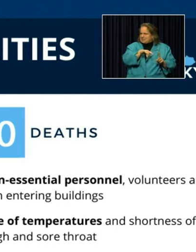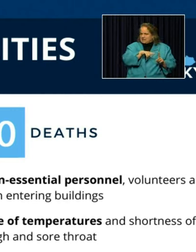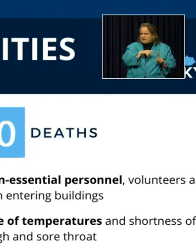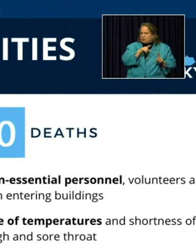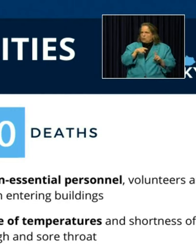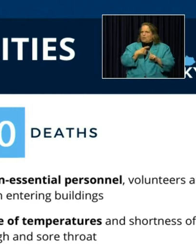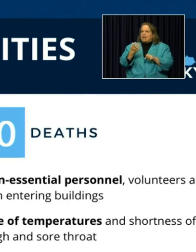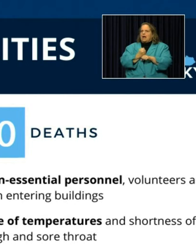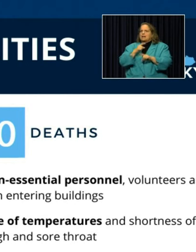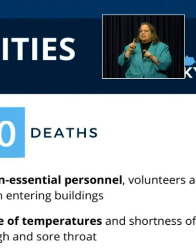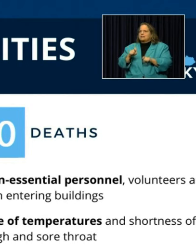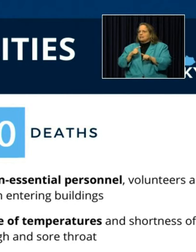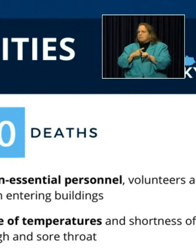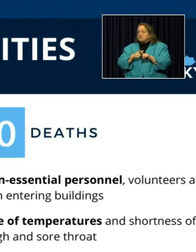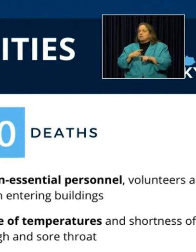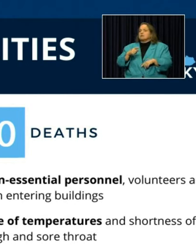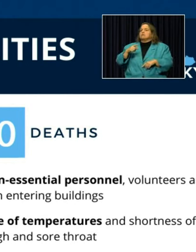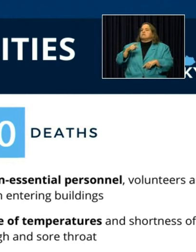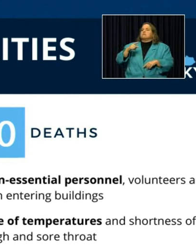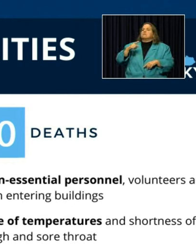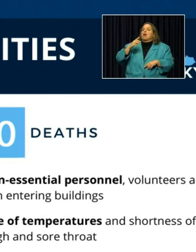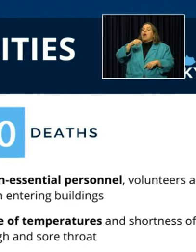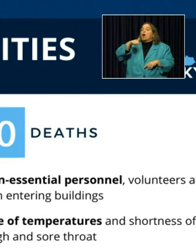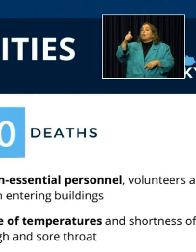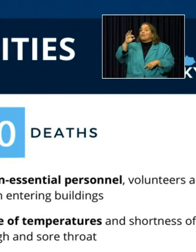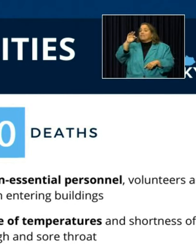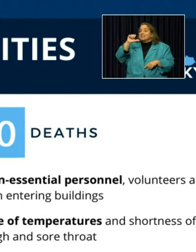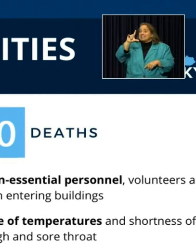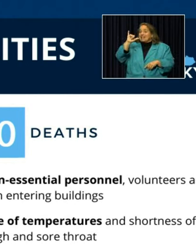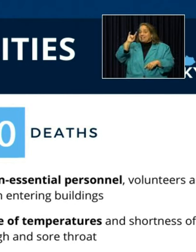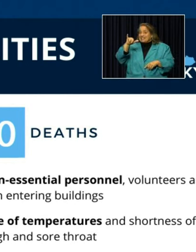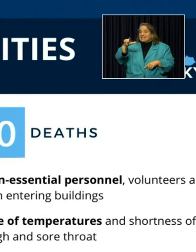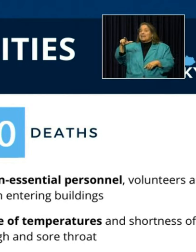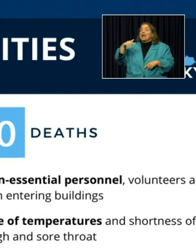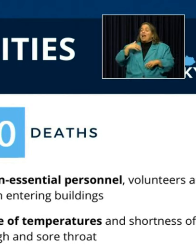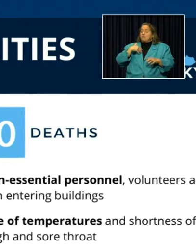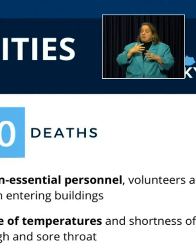ALL RIGHT. WE'VE BEEN GOING ABOUT 35 PLUS